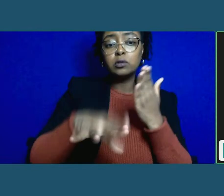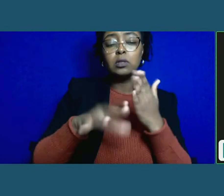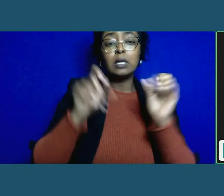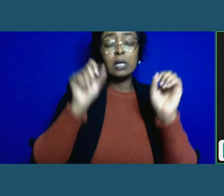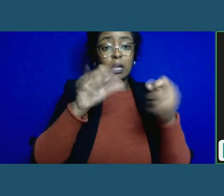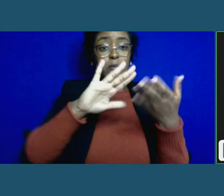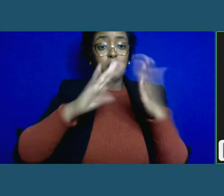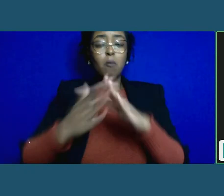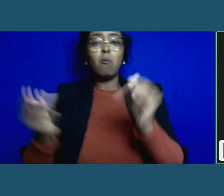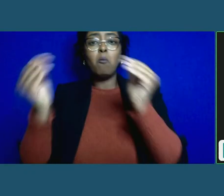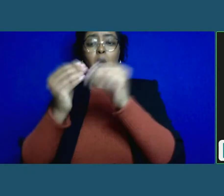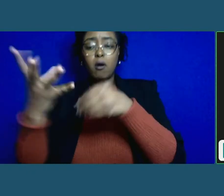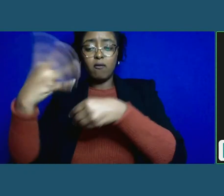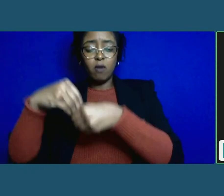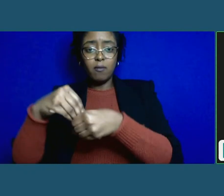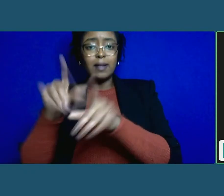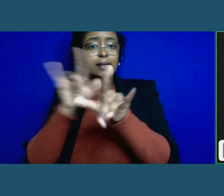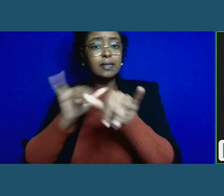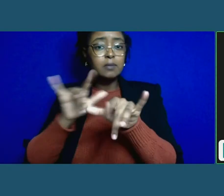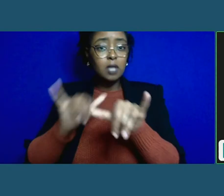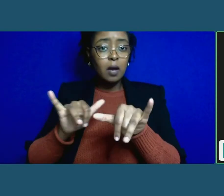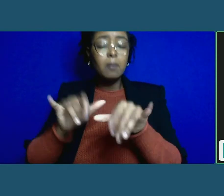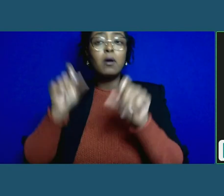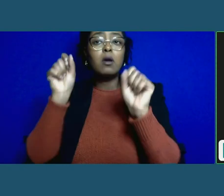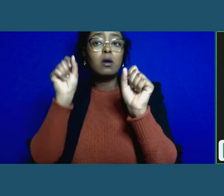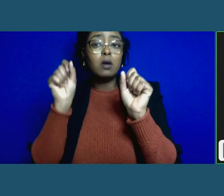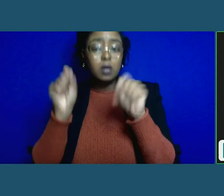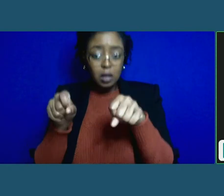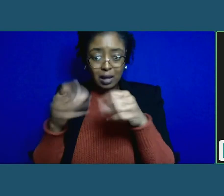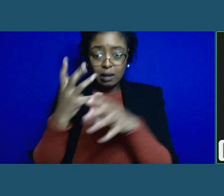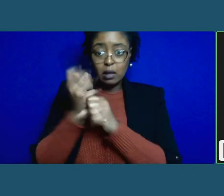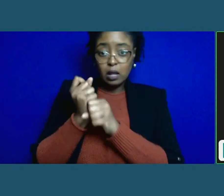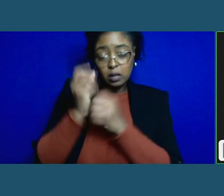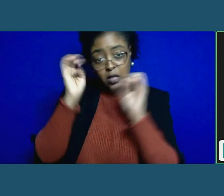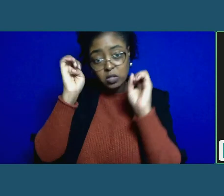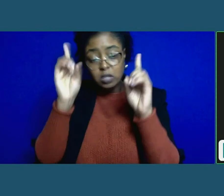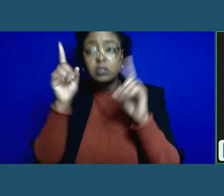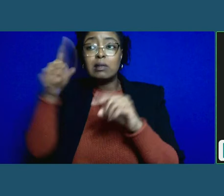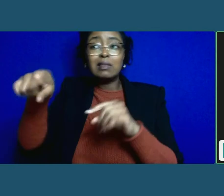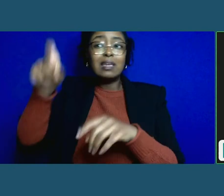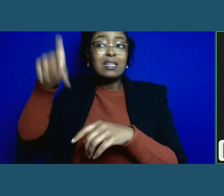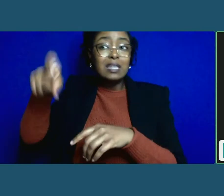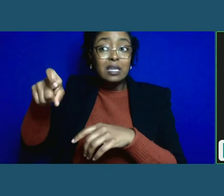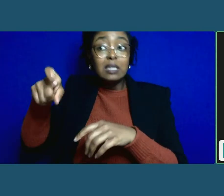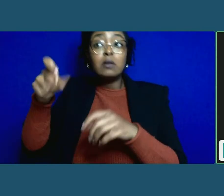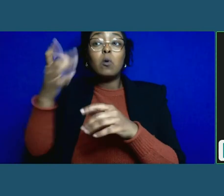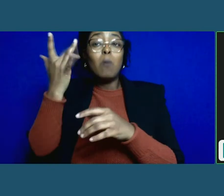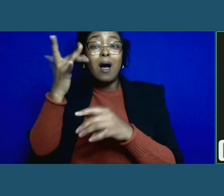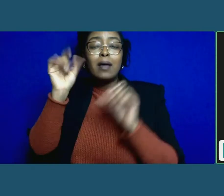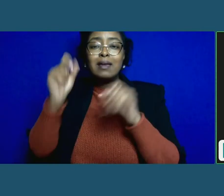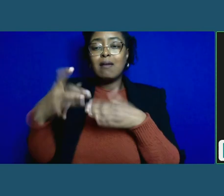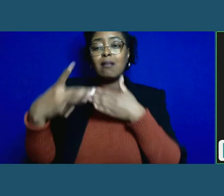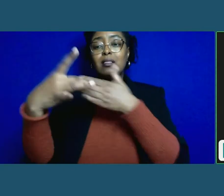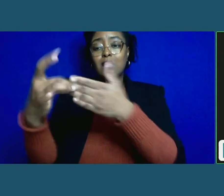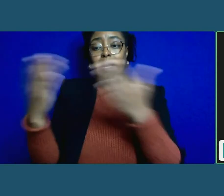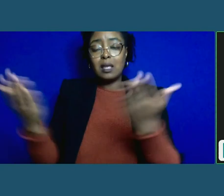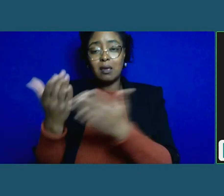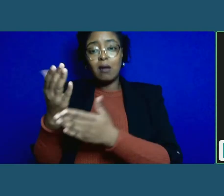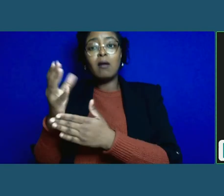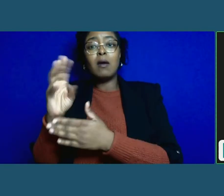constantly trying to teach our students so they can become more involved and, most importantly,